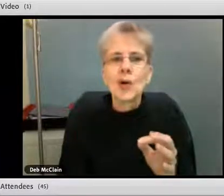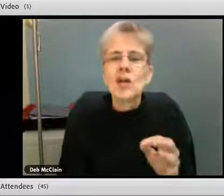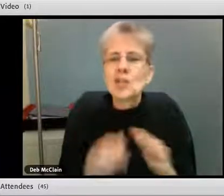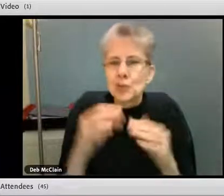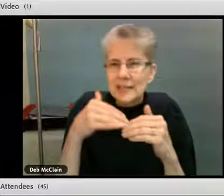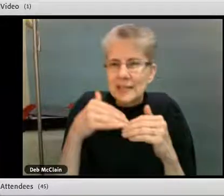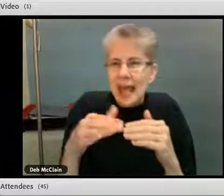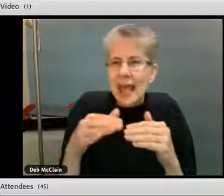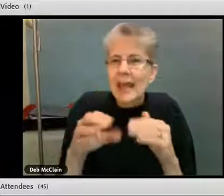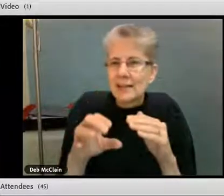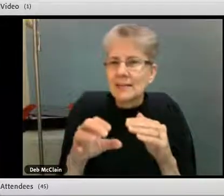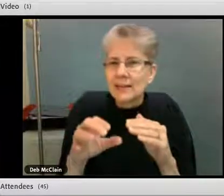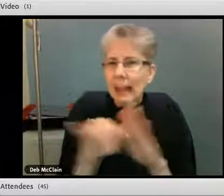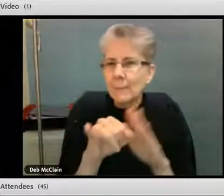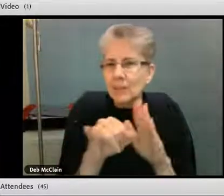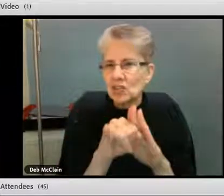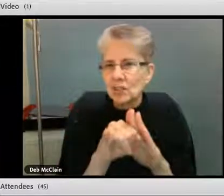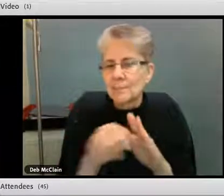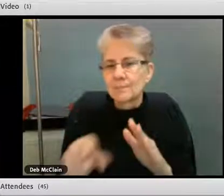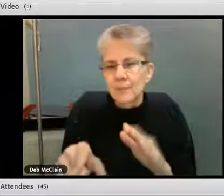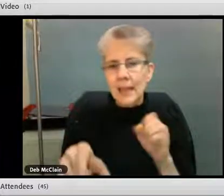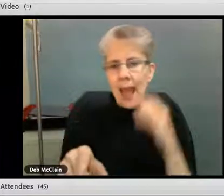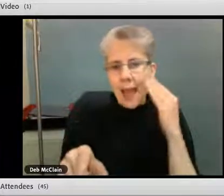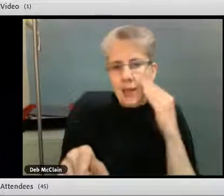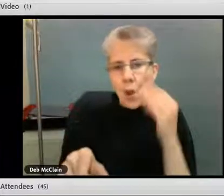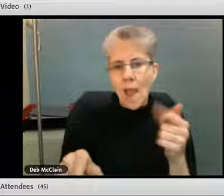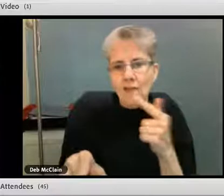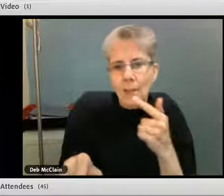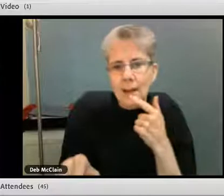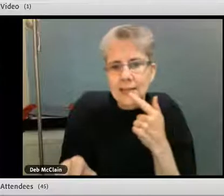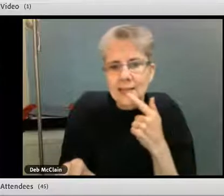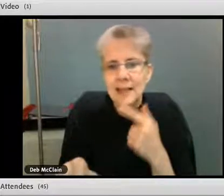Yeah, I know, right, 'cause everyone needs a flying pig in the background.